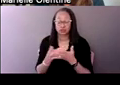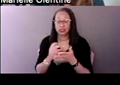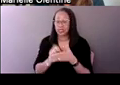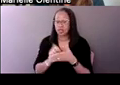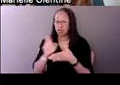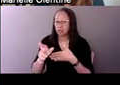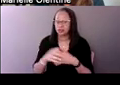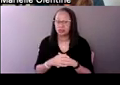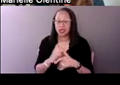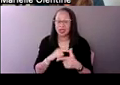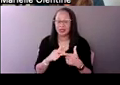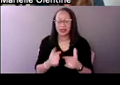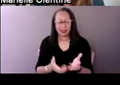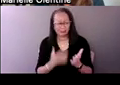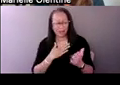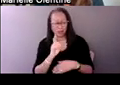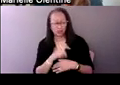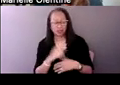primarily an editor and you can see that we are